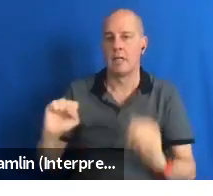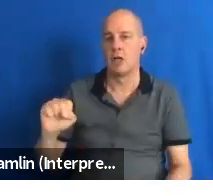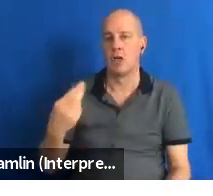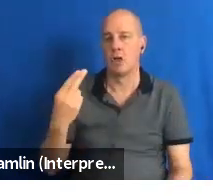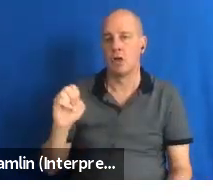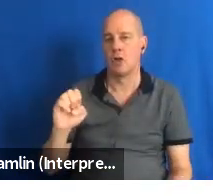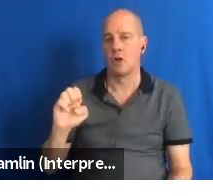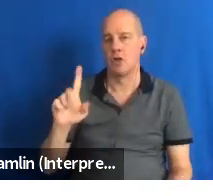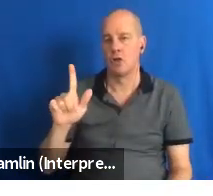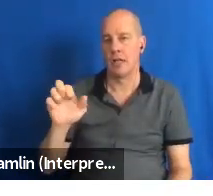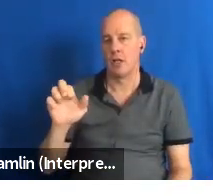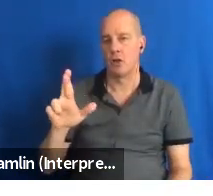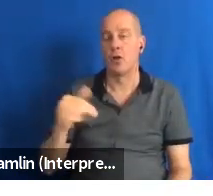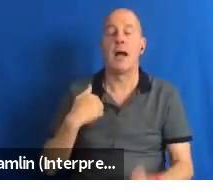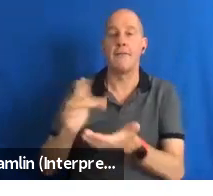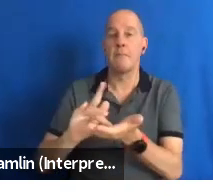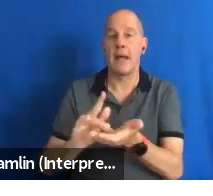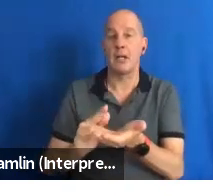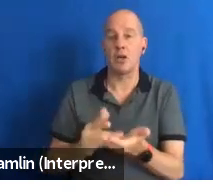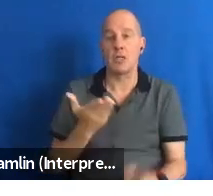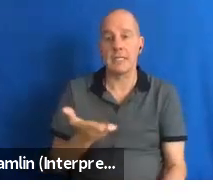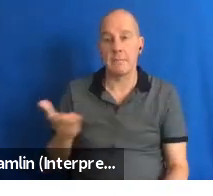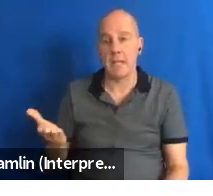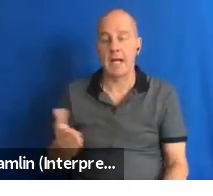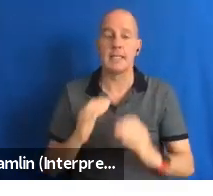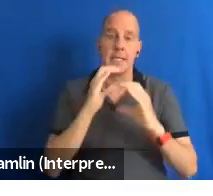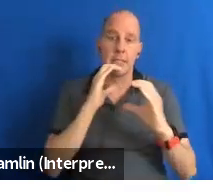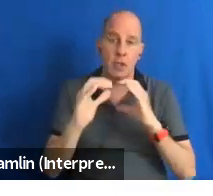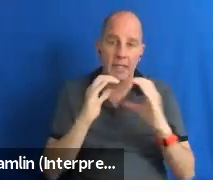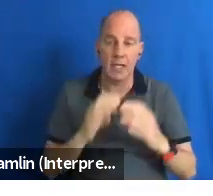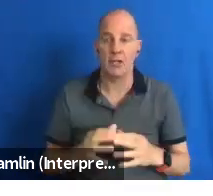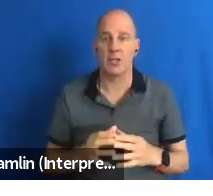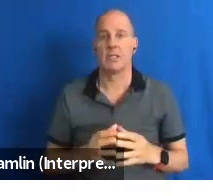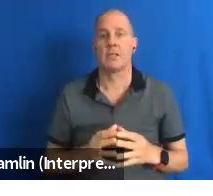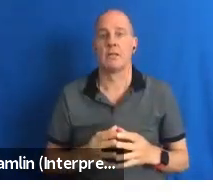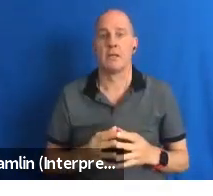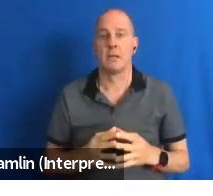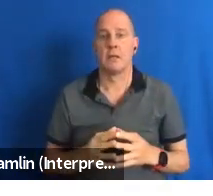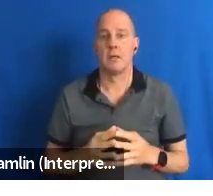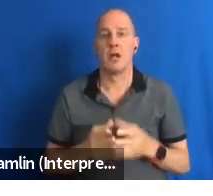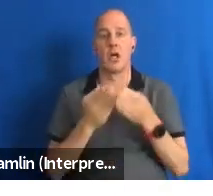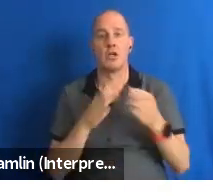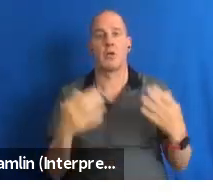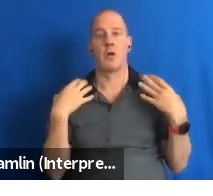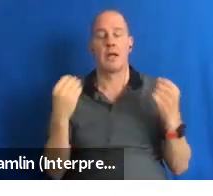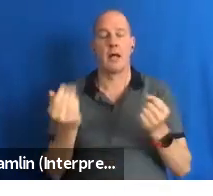There's also medical supplies, communications of general health and safety information to